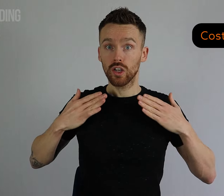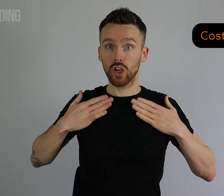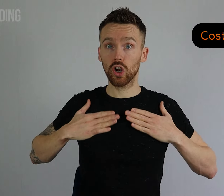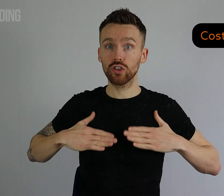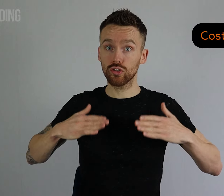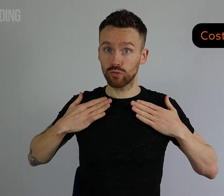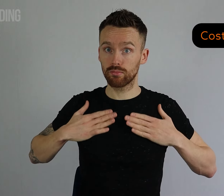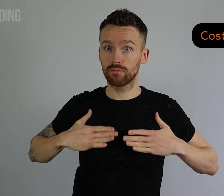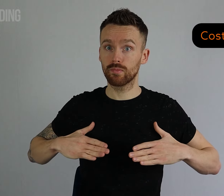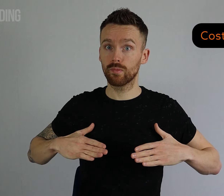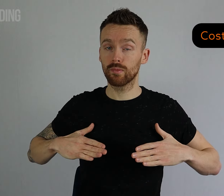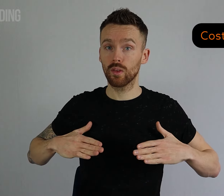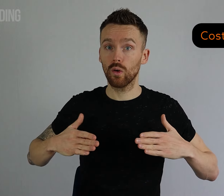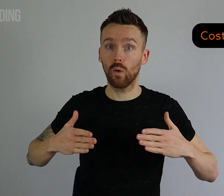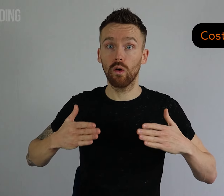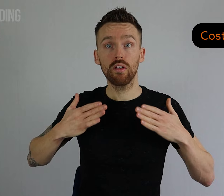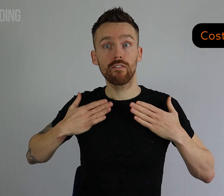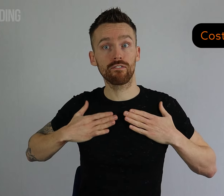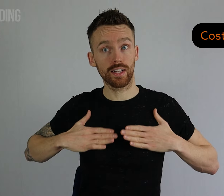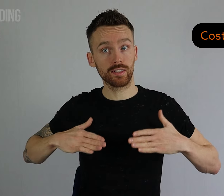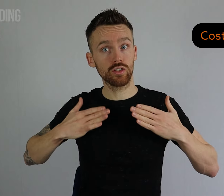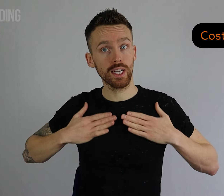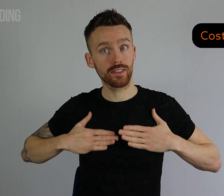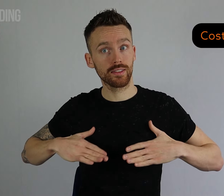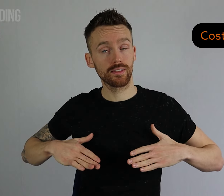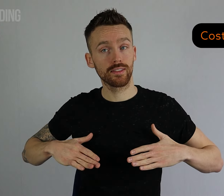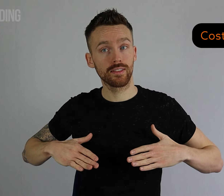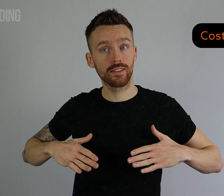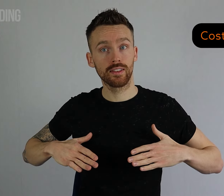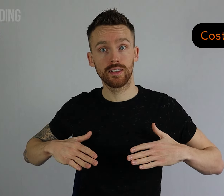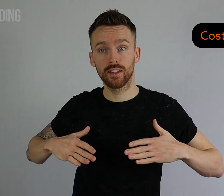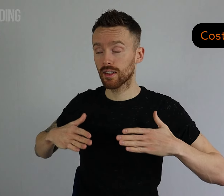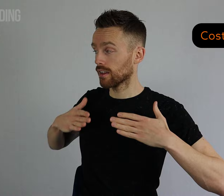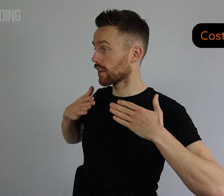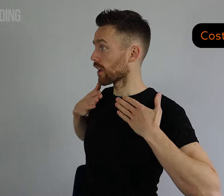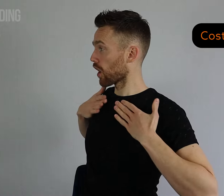Costume, or fancy dress.